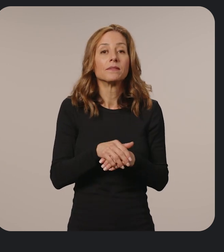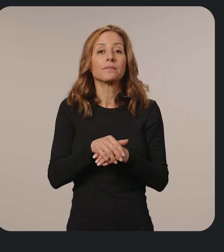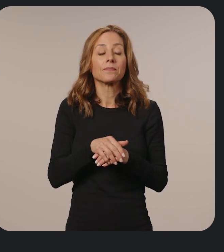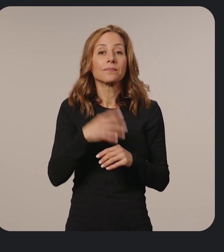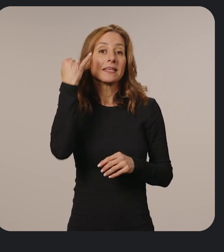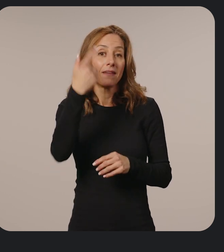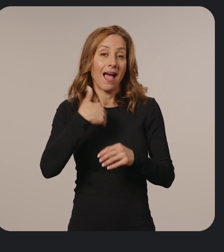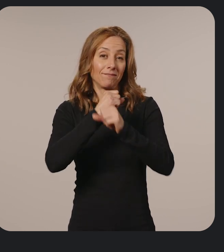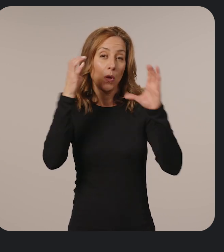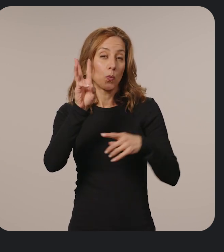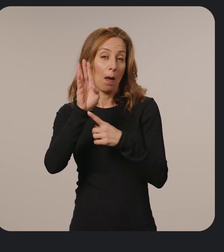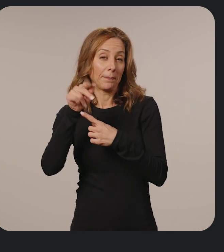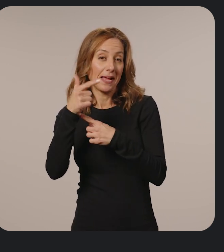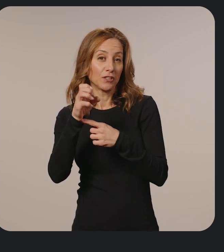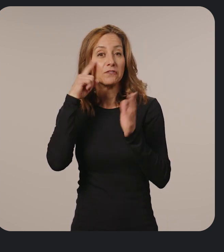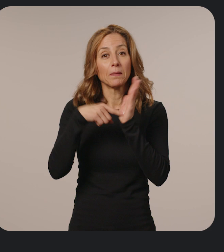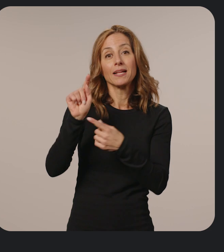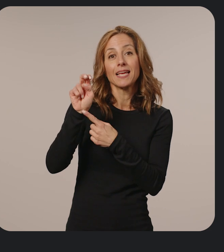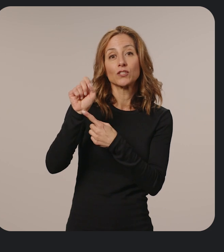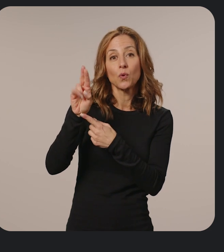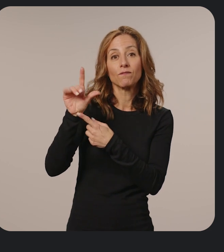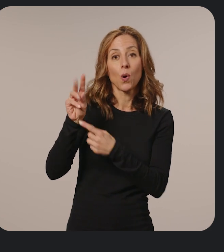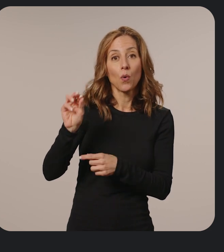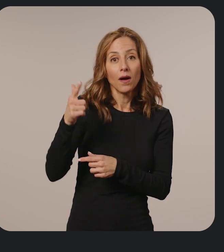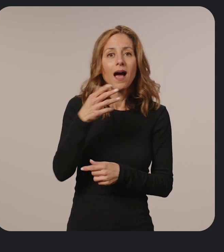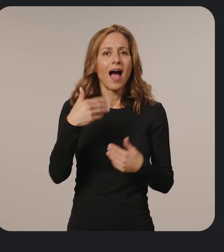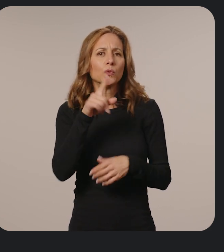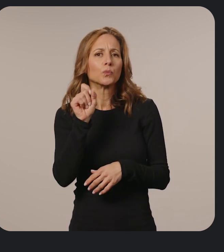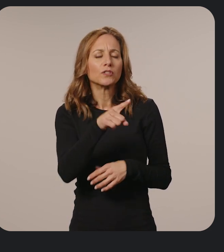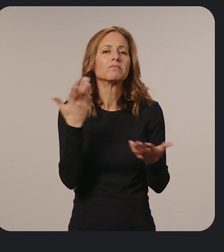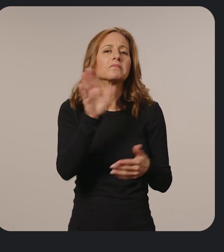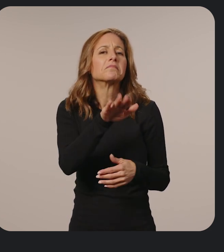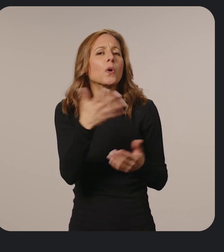and you have a question like, what's the latest version? You can use the embedding endpoint and the text endpoint